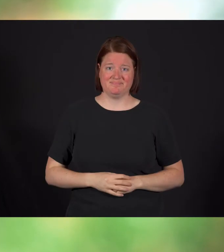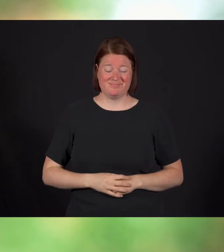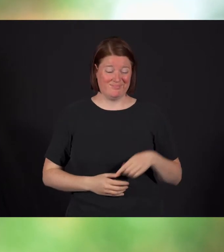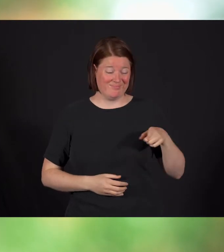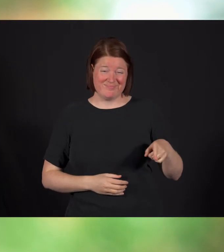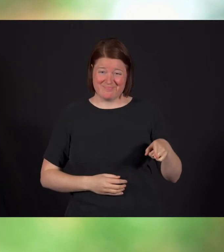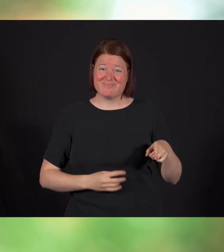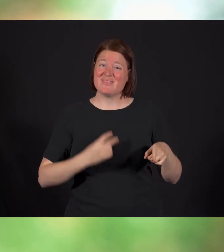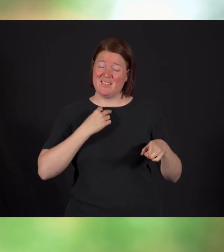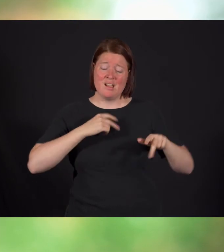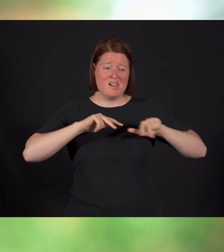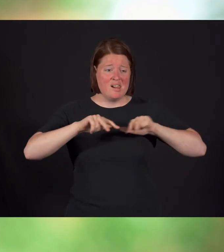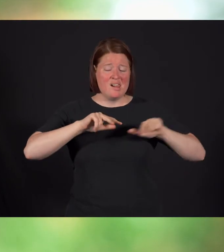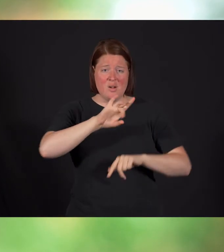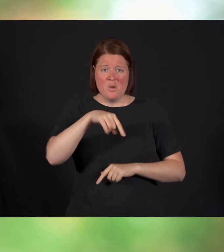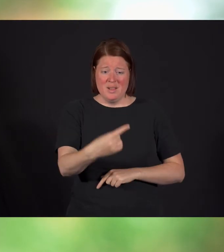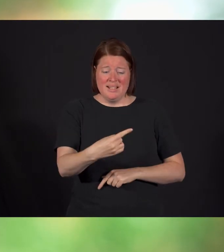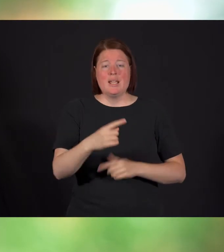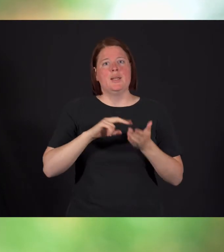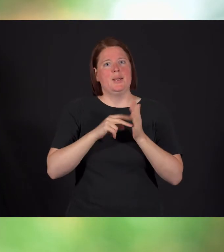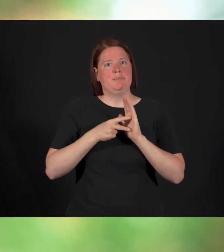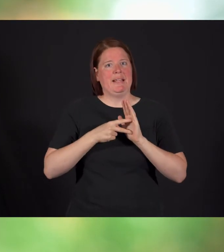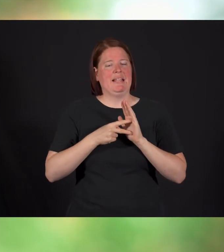things like raccoons and opossums could easily snag him up and eat him.